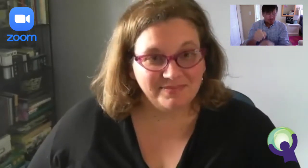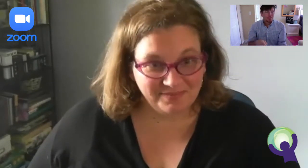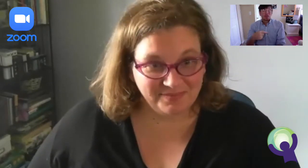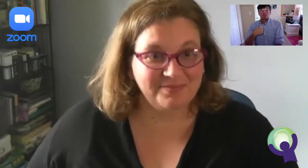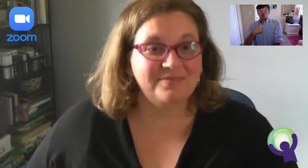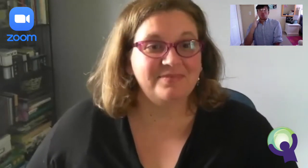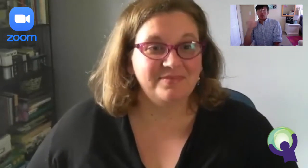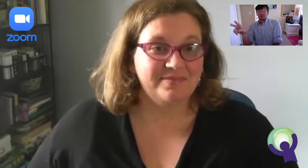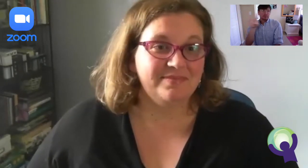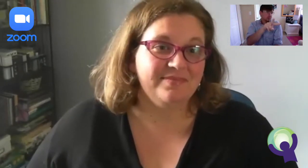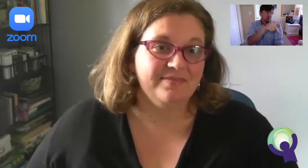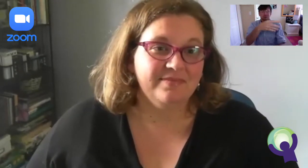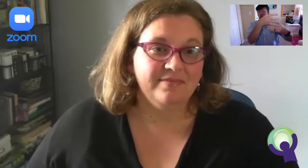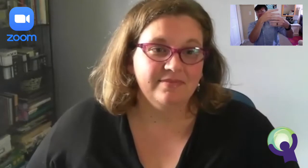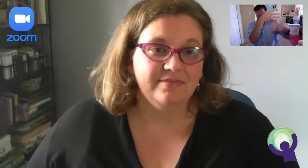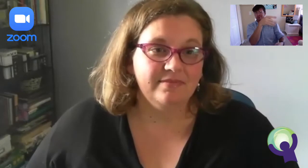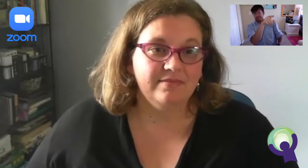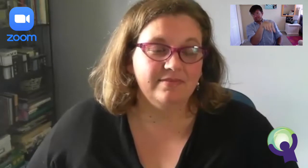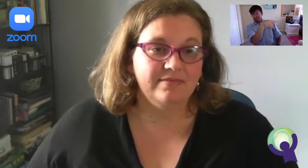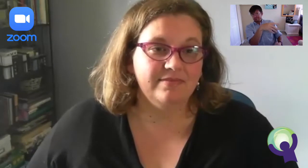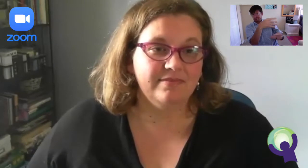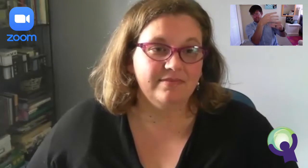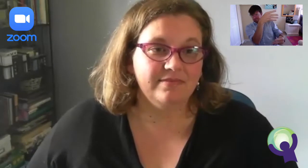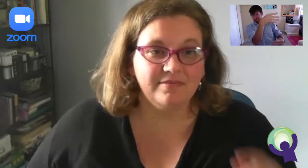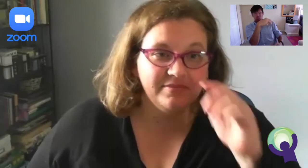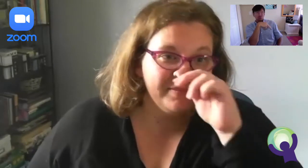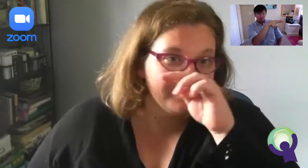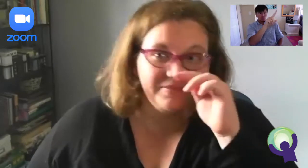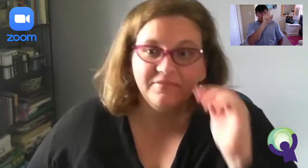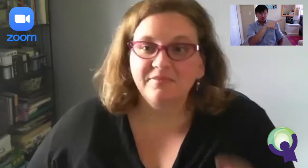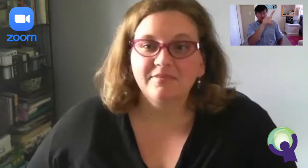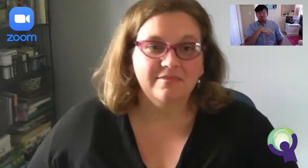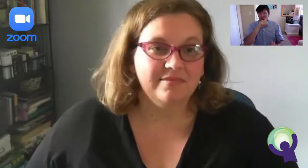Hollie Barnes Spink, and then if you have anything you'd like to